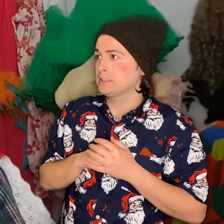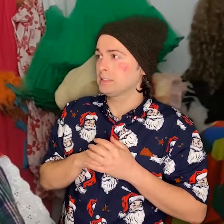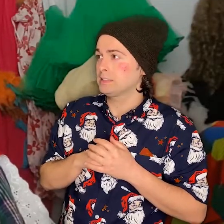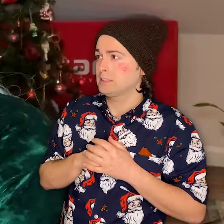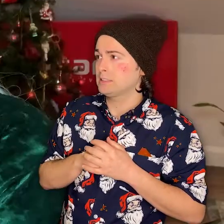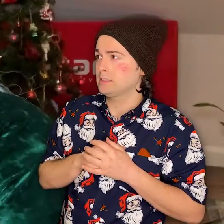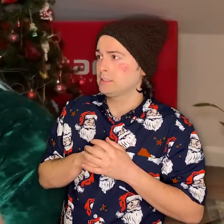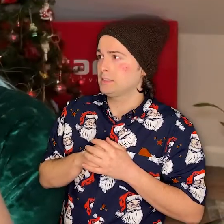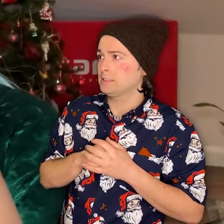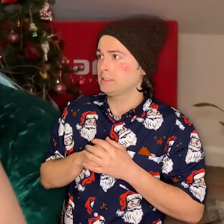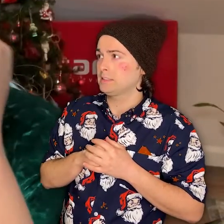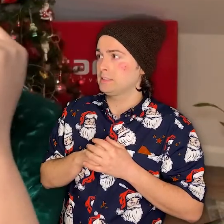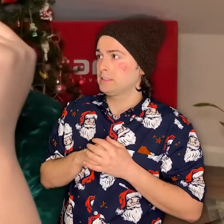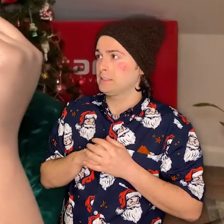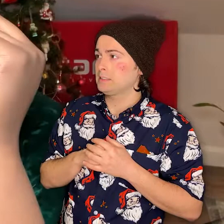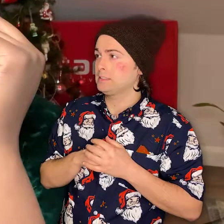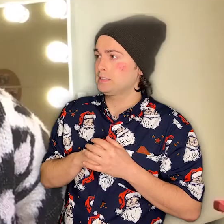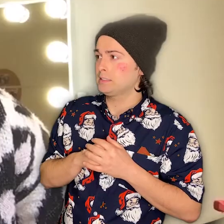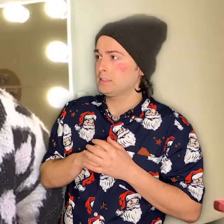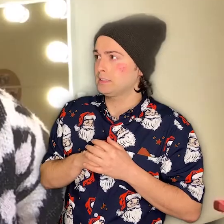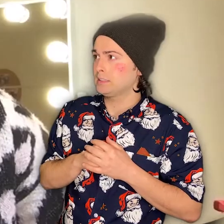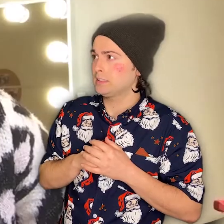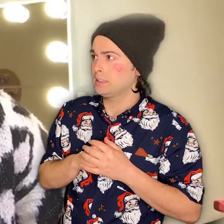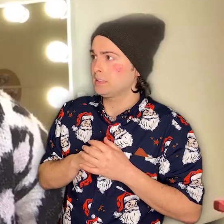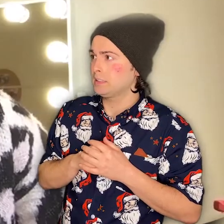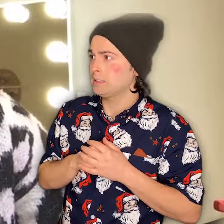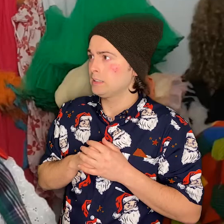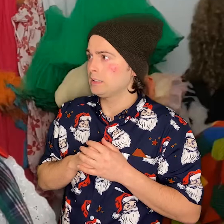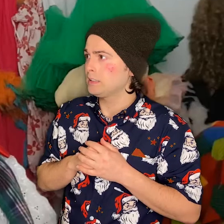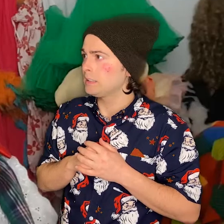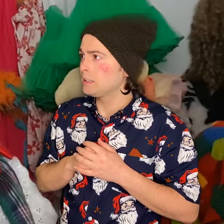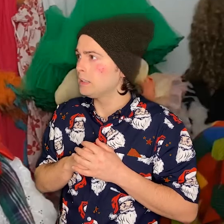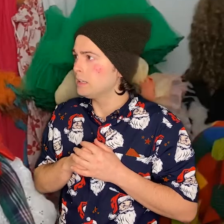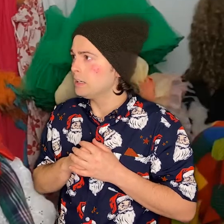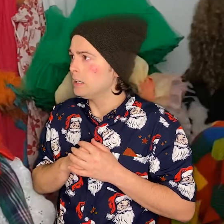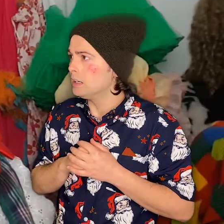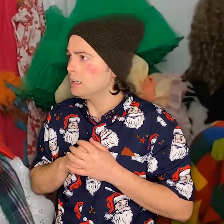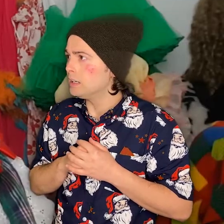Senga – Awe no, what’s happened? Helen – I gave the postman the fright of